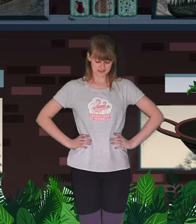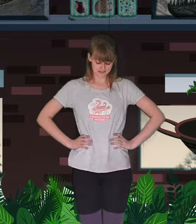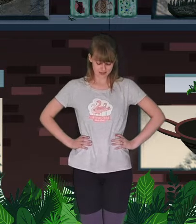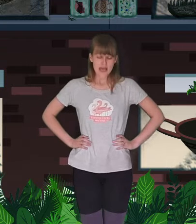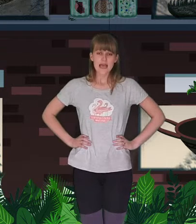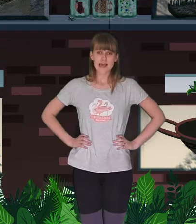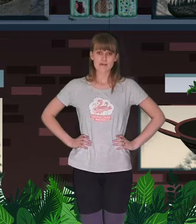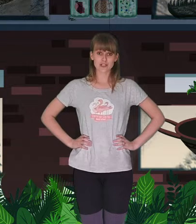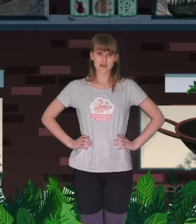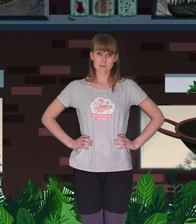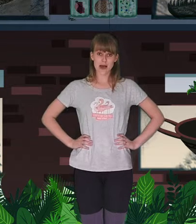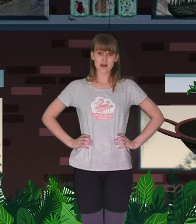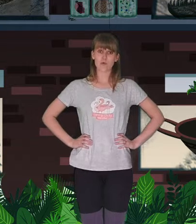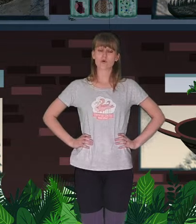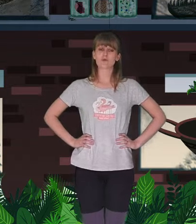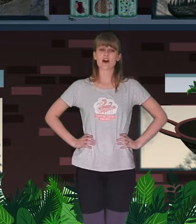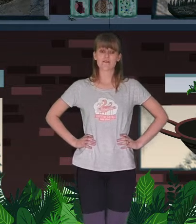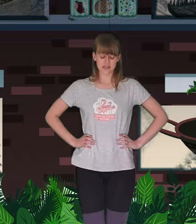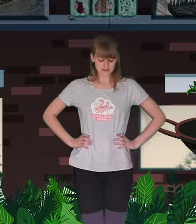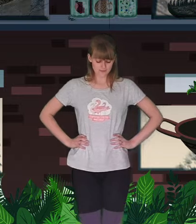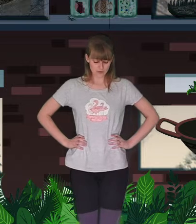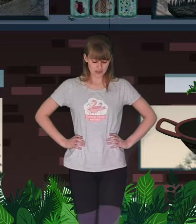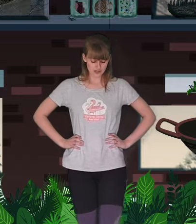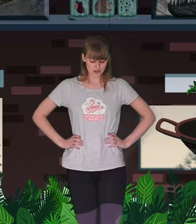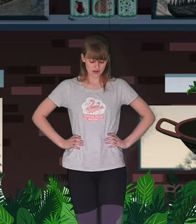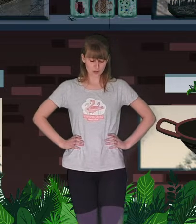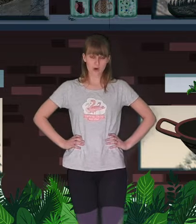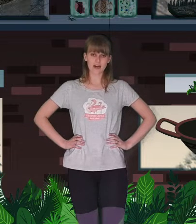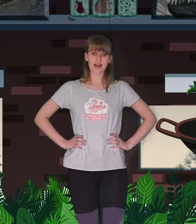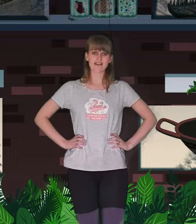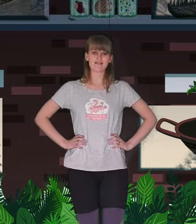If we're doing our ballet walks with our feet we can stretch one leg in front